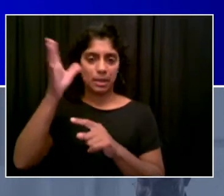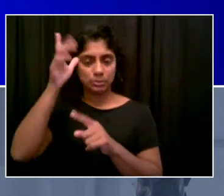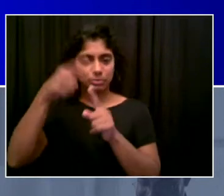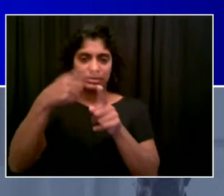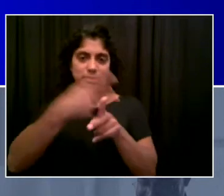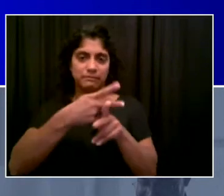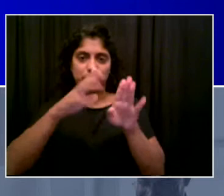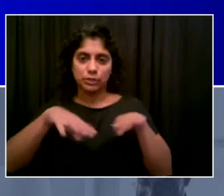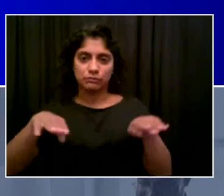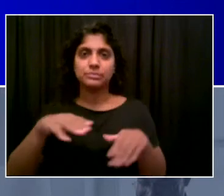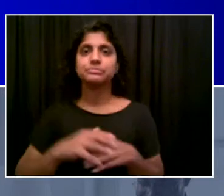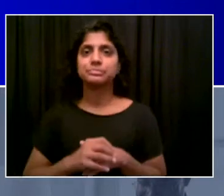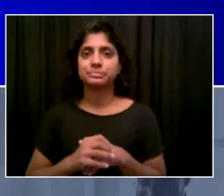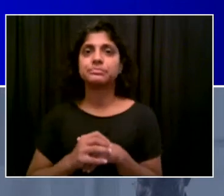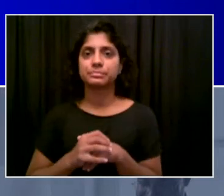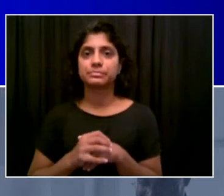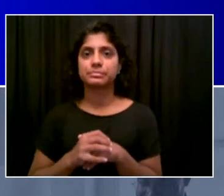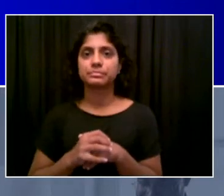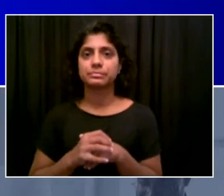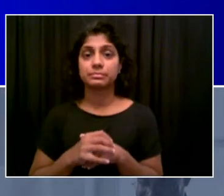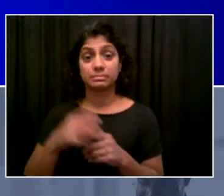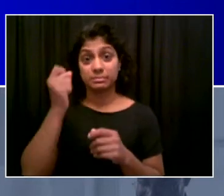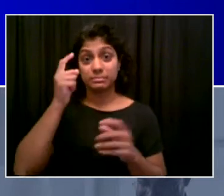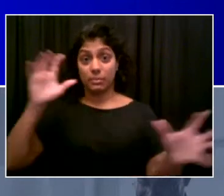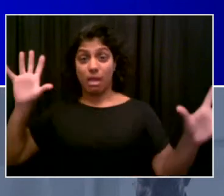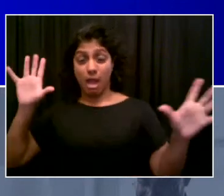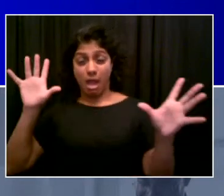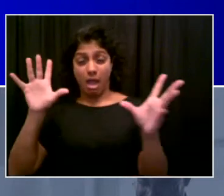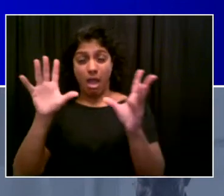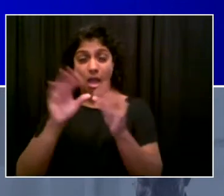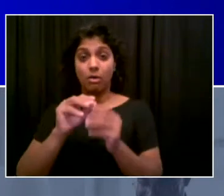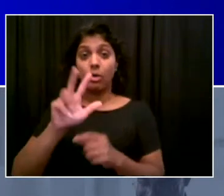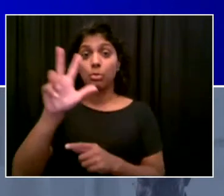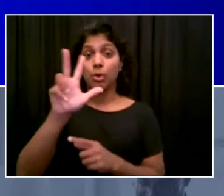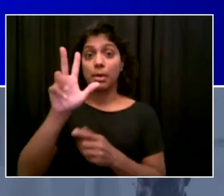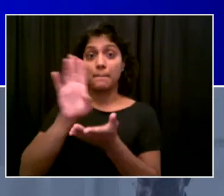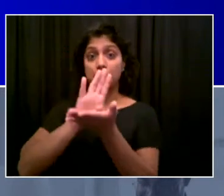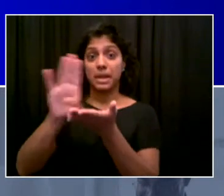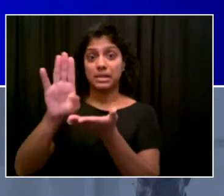THEY GET THE MONEY THEY DESERVE. $3 BILLION THAT WILL COME INTO